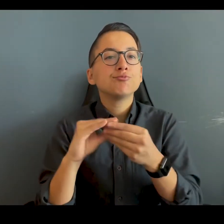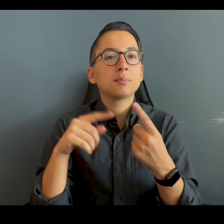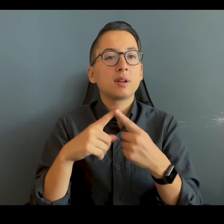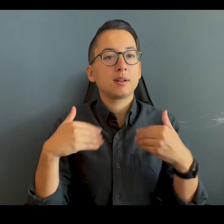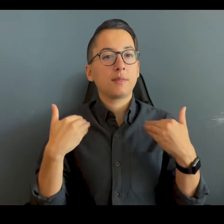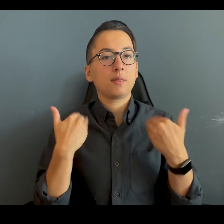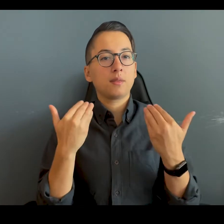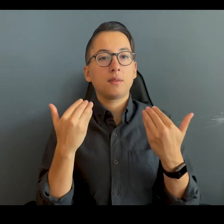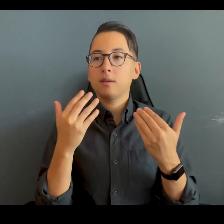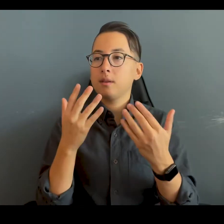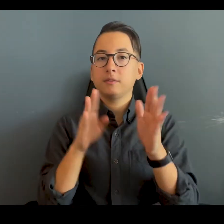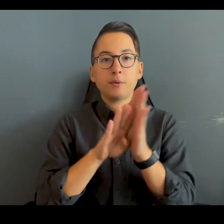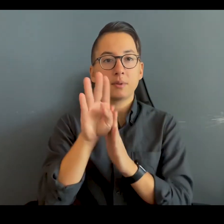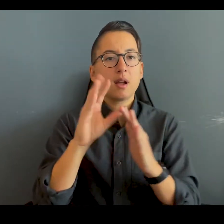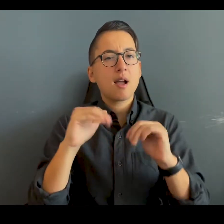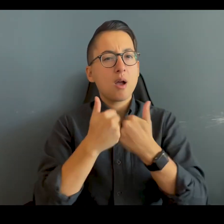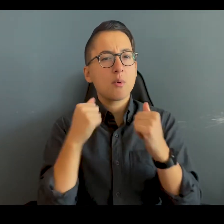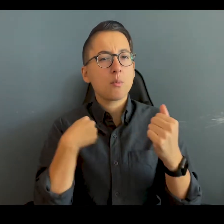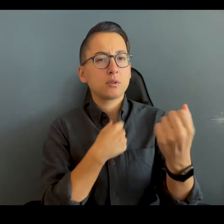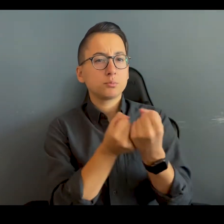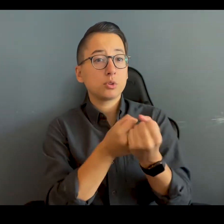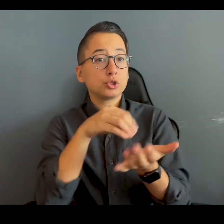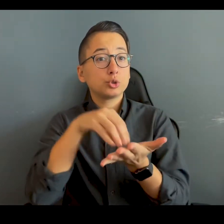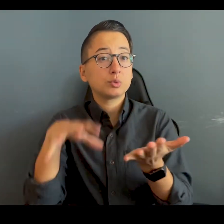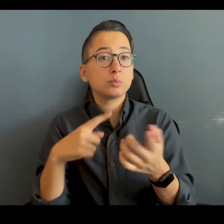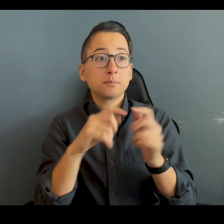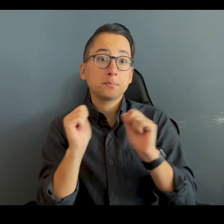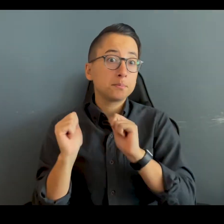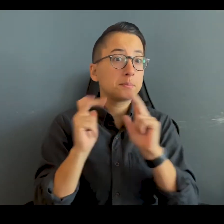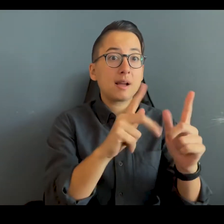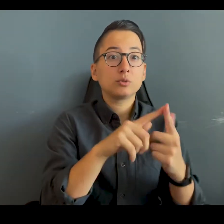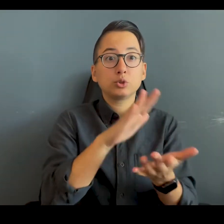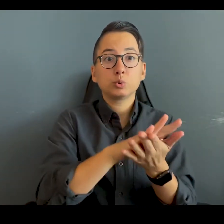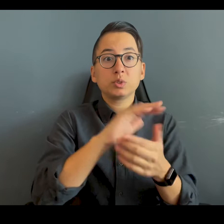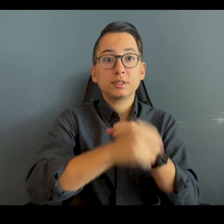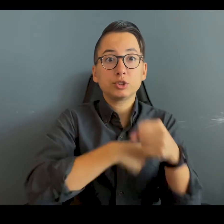I will briefly talk about youth development and how we can support students when returning